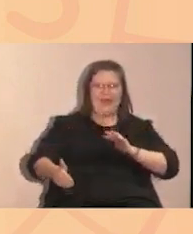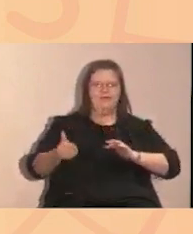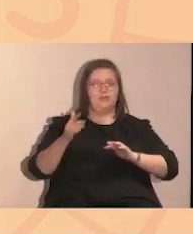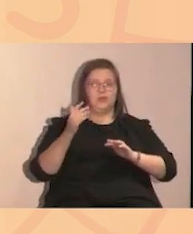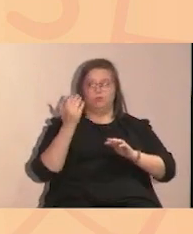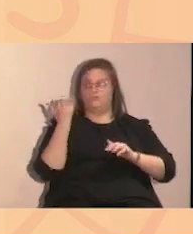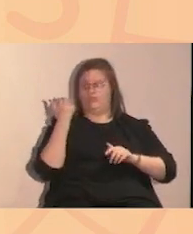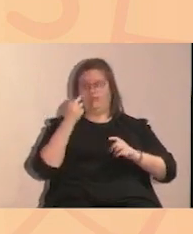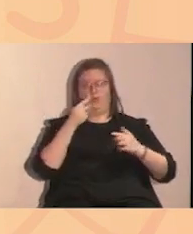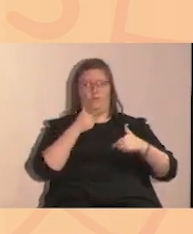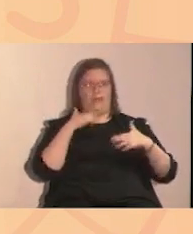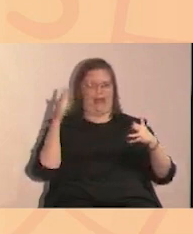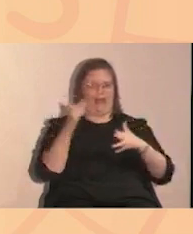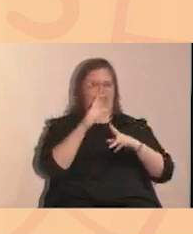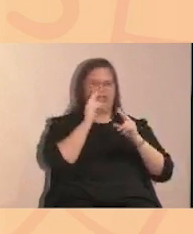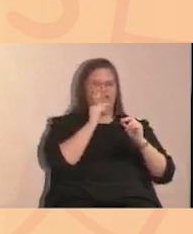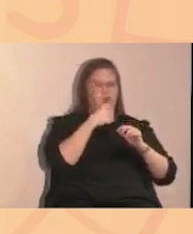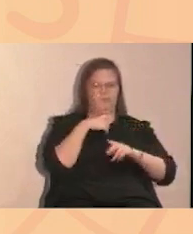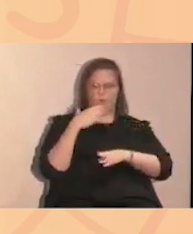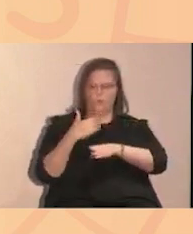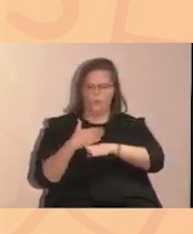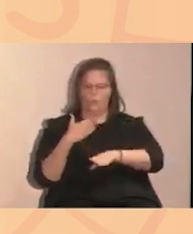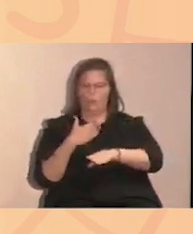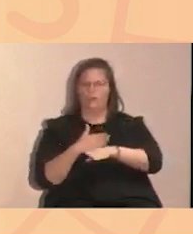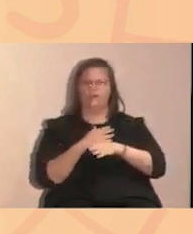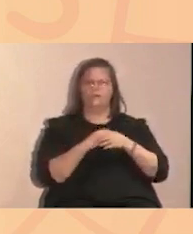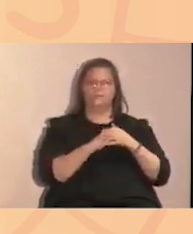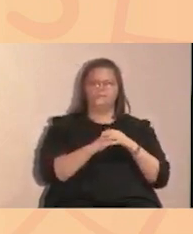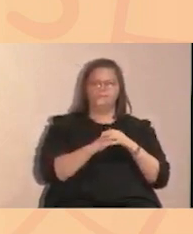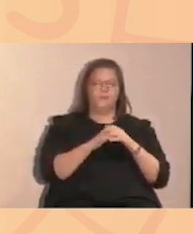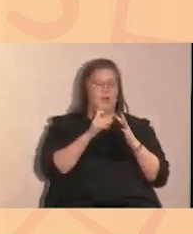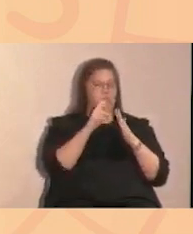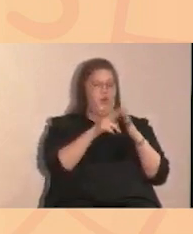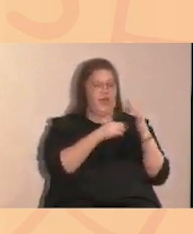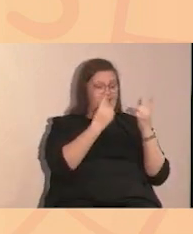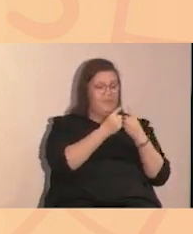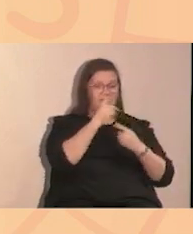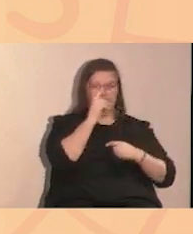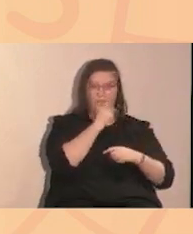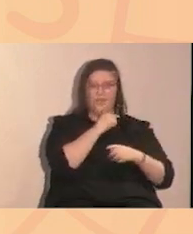is less talk more work and, you know, do everything we can to sort of amplify voices